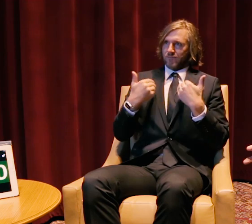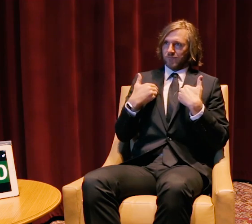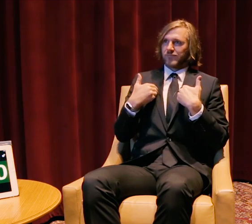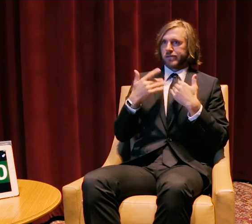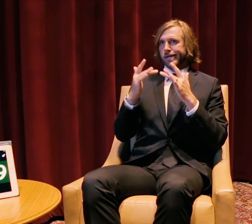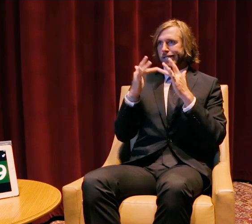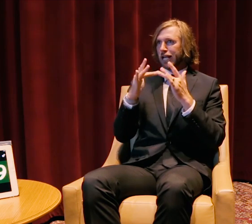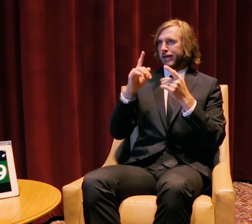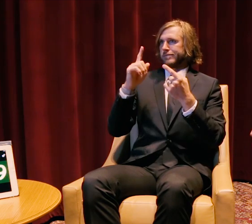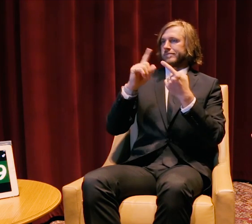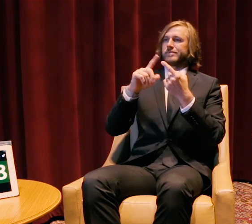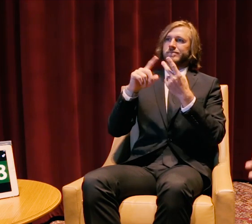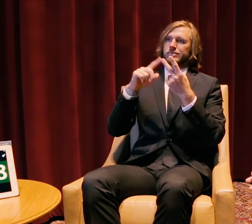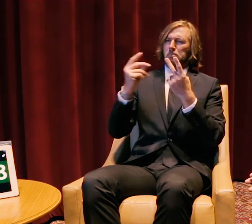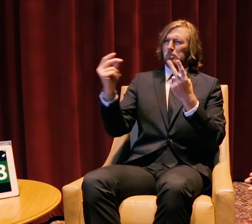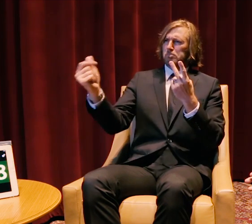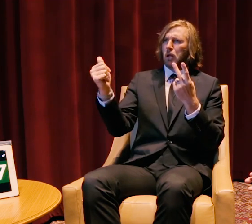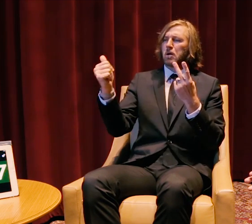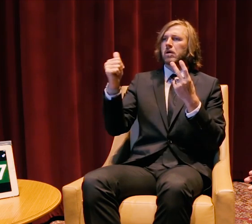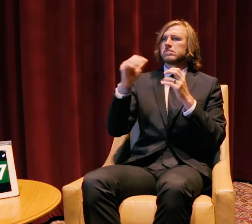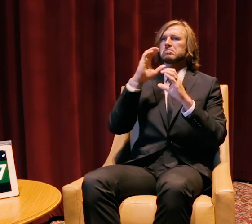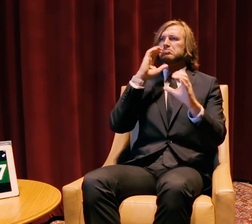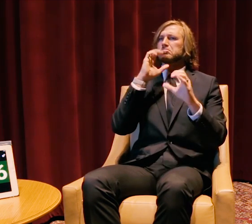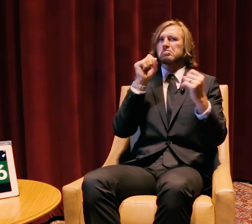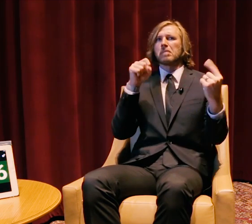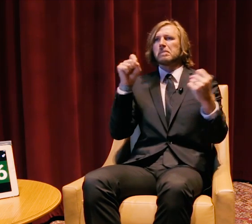the internet, the instantaneous ability to communicate.